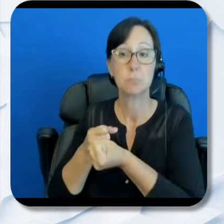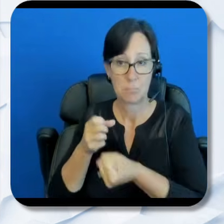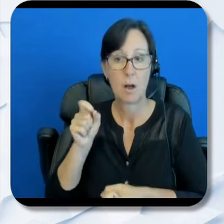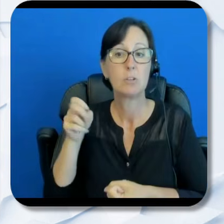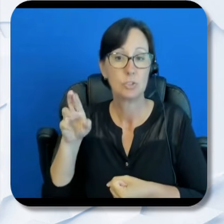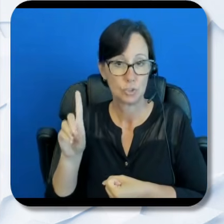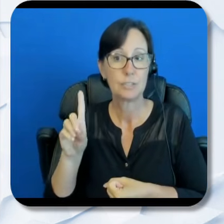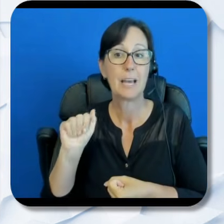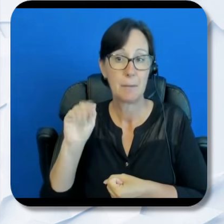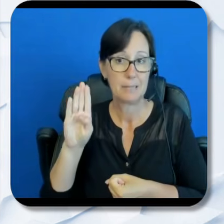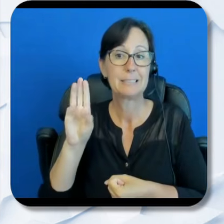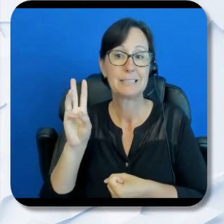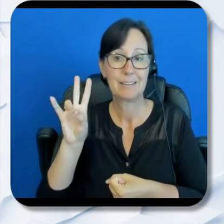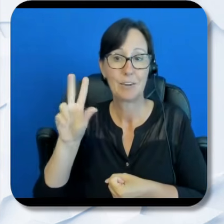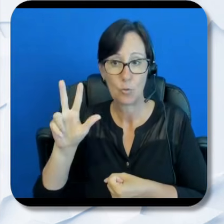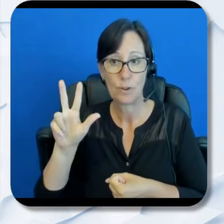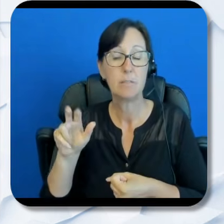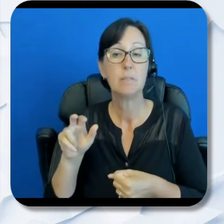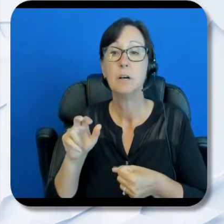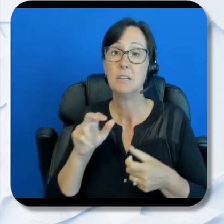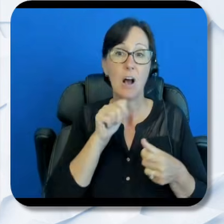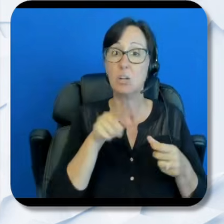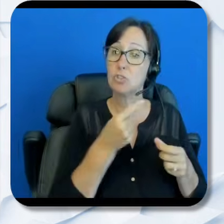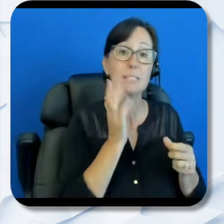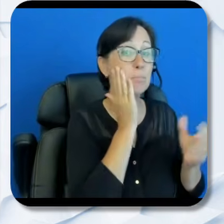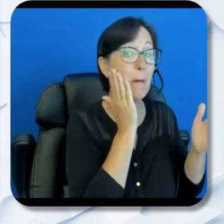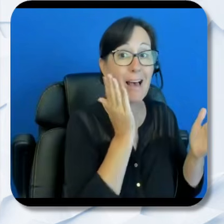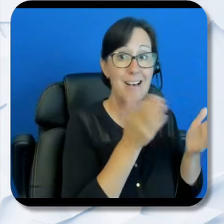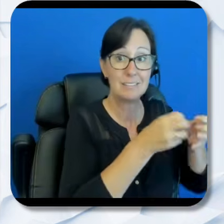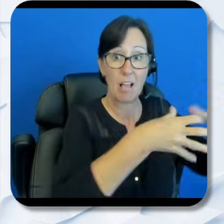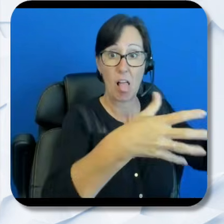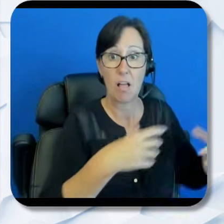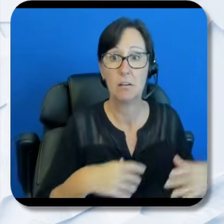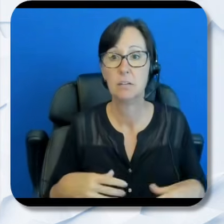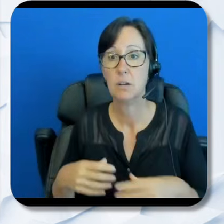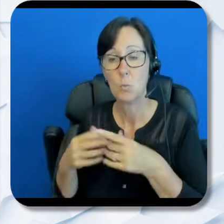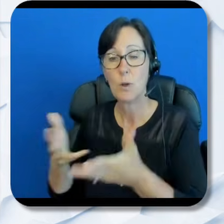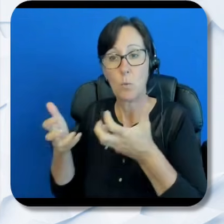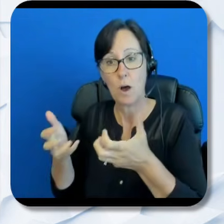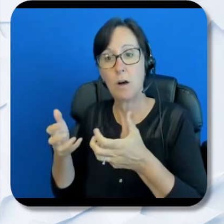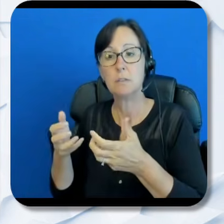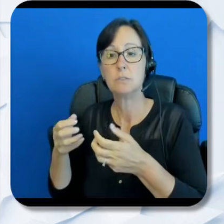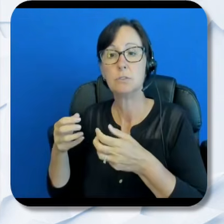a desire to go beyond just providing shelter beds to homeless youth. We want to provide them